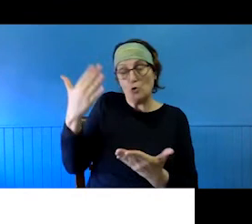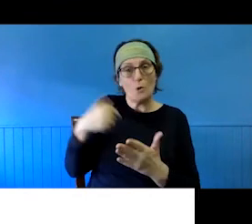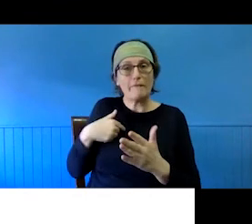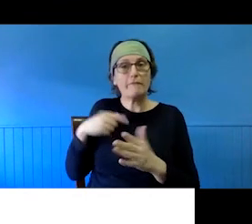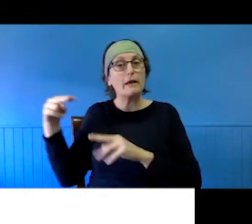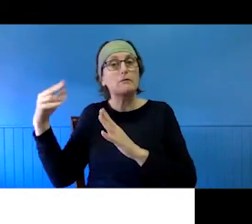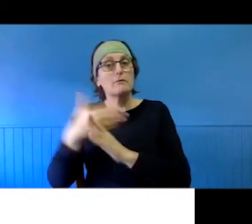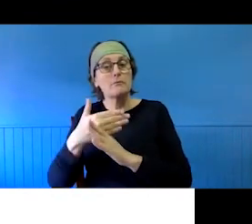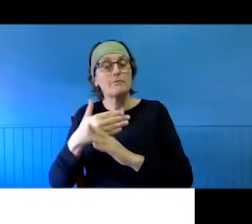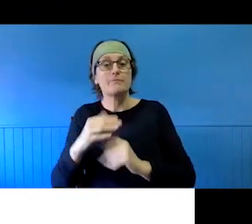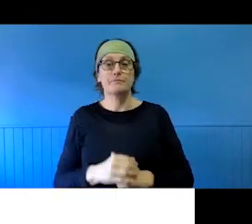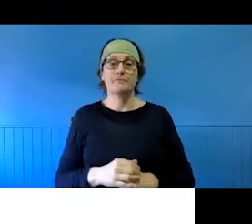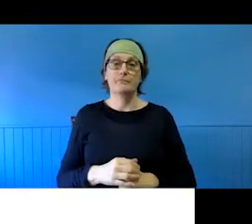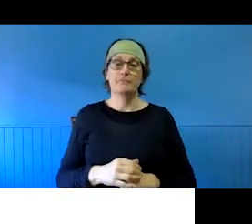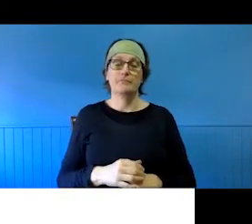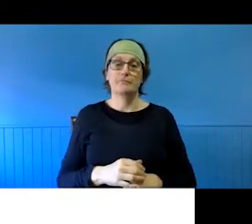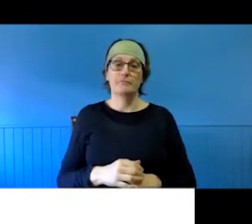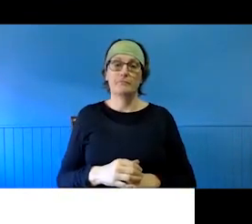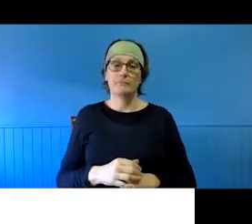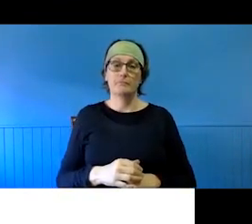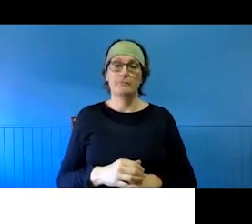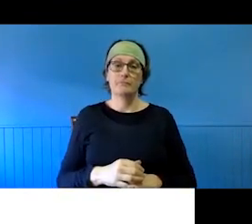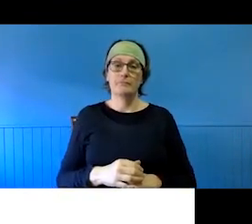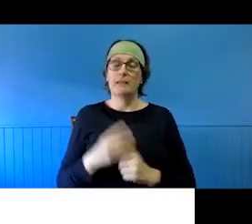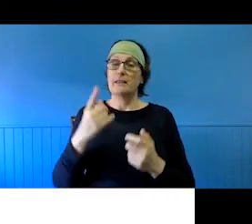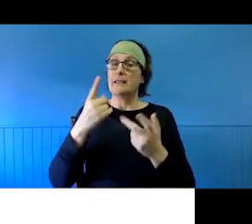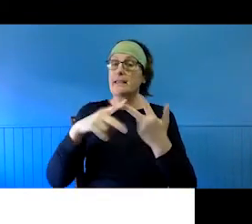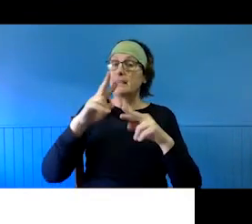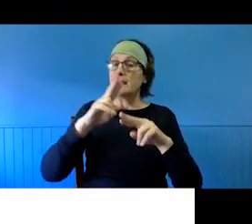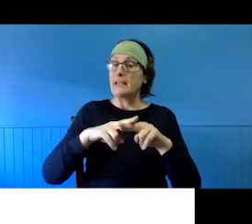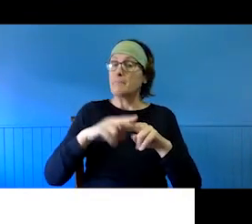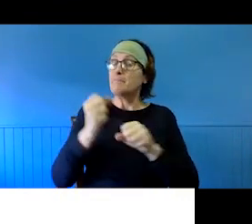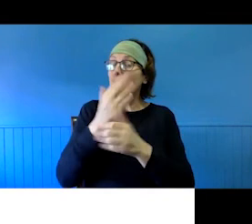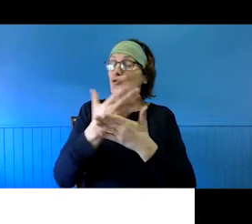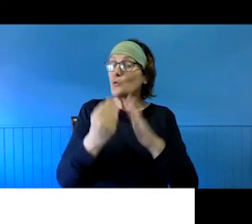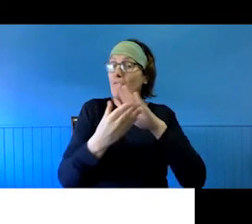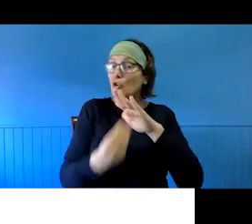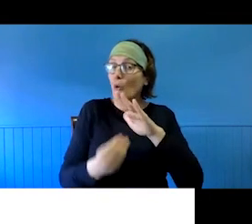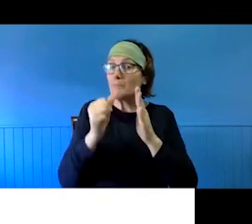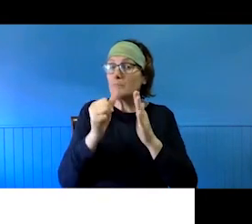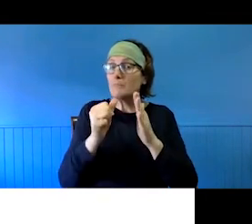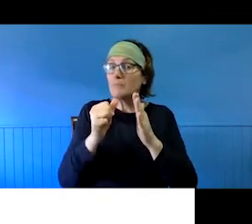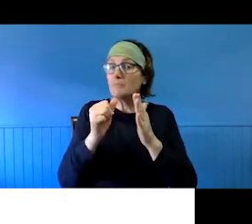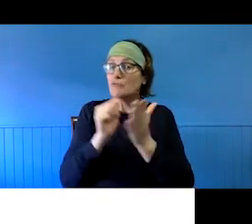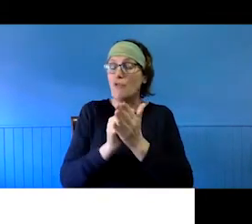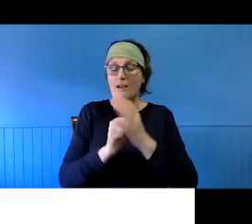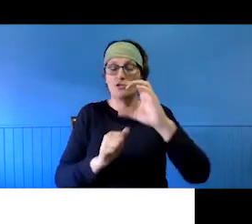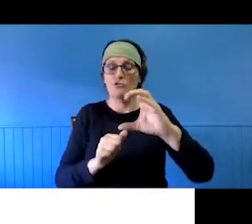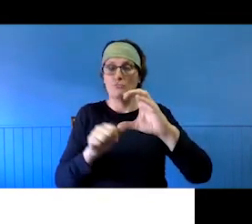text is needed, please make sure you have the right copyright. It can be